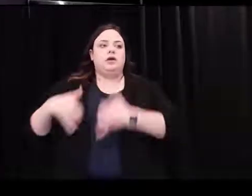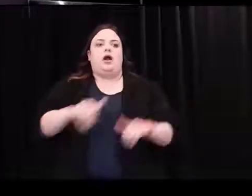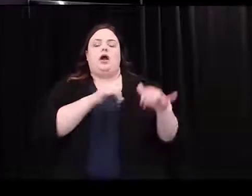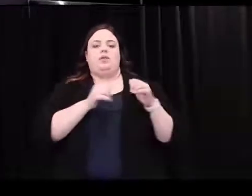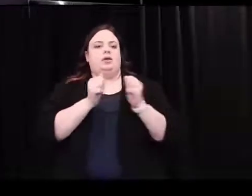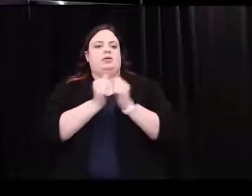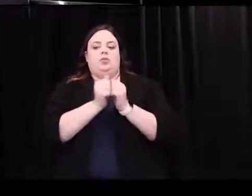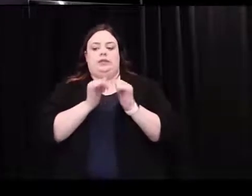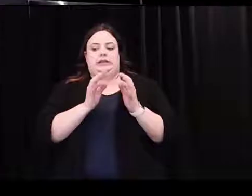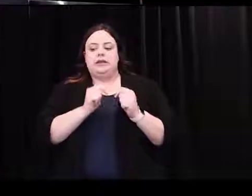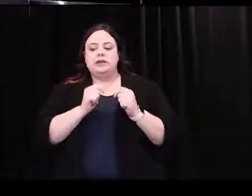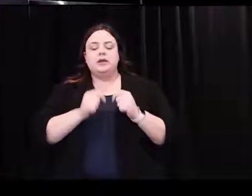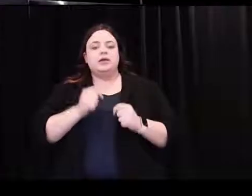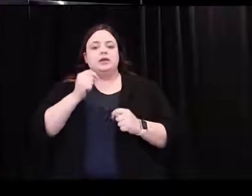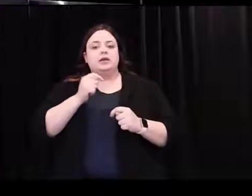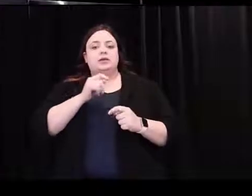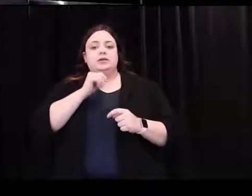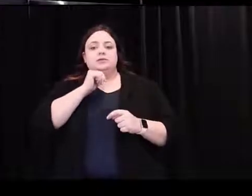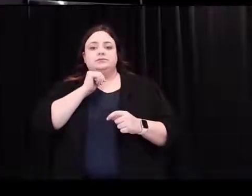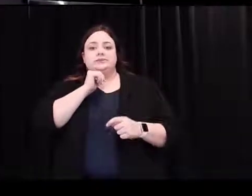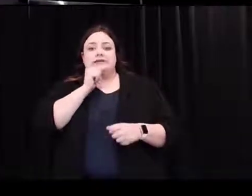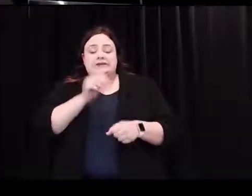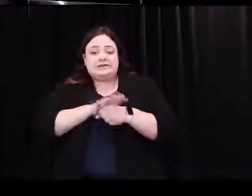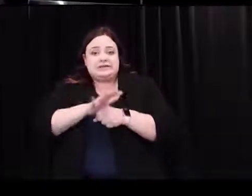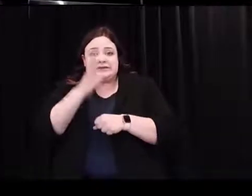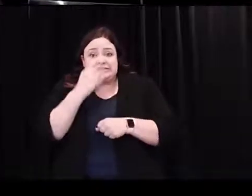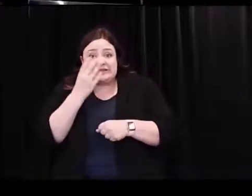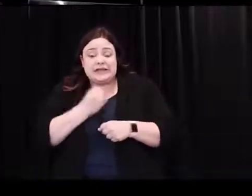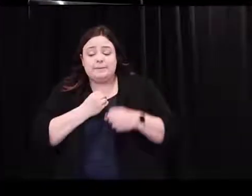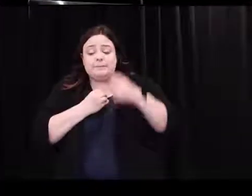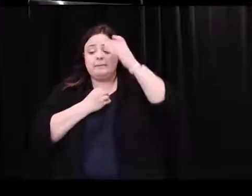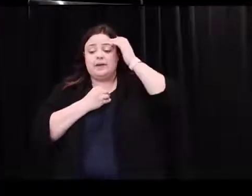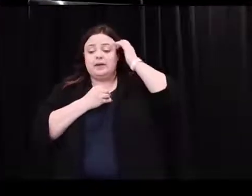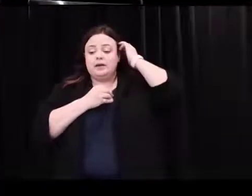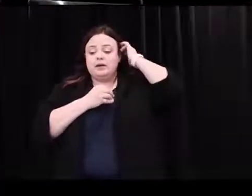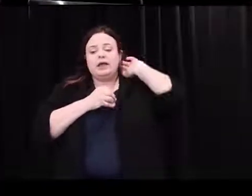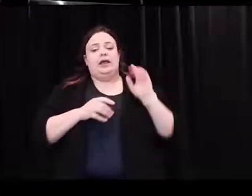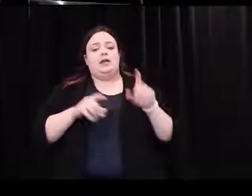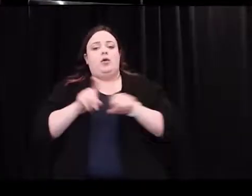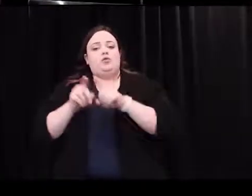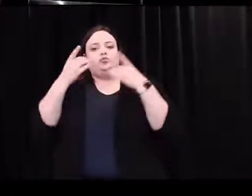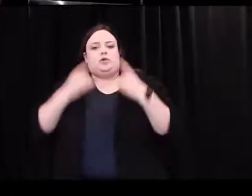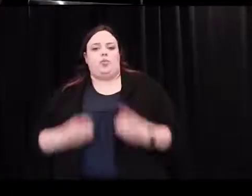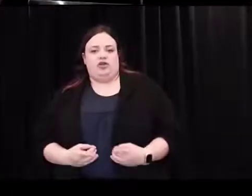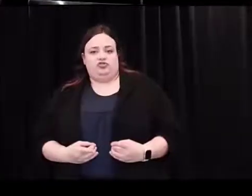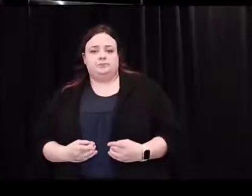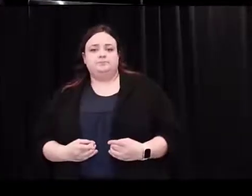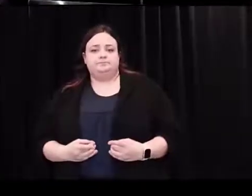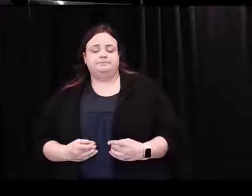Sleeplessness is is a huge deal with people in chronic pain and so is depression. The suicide